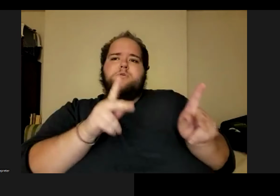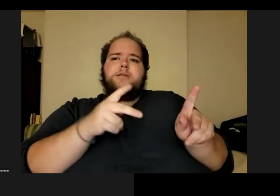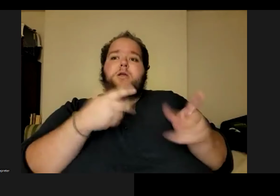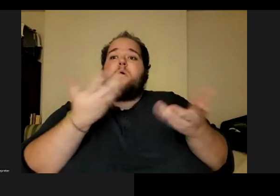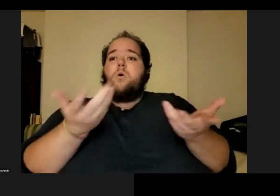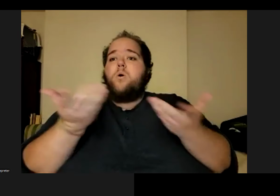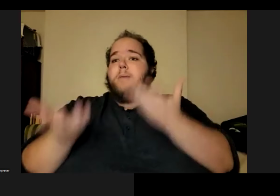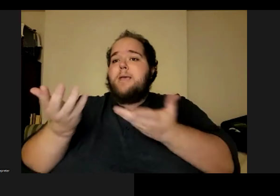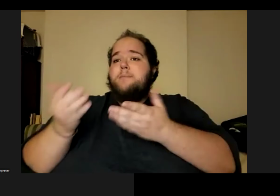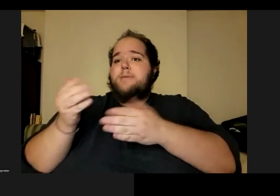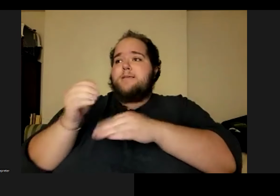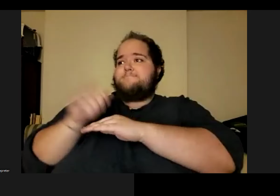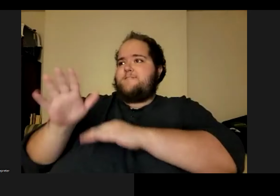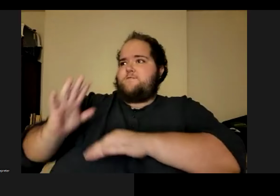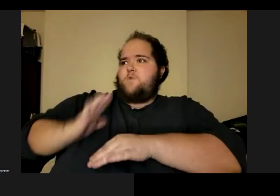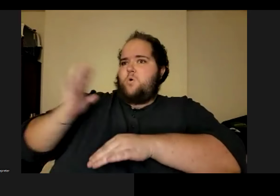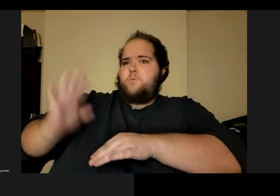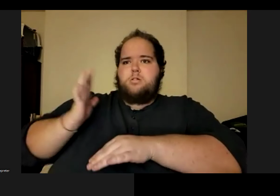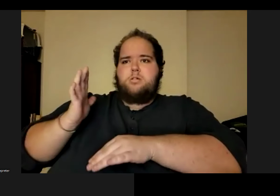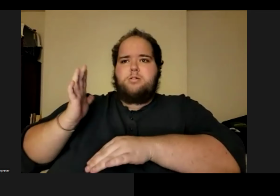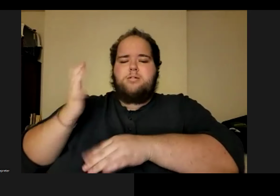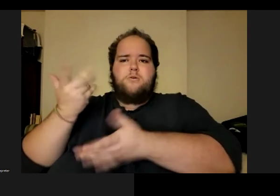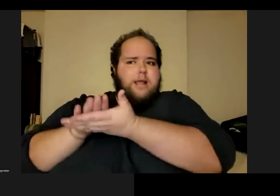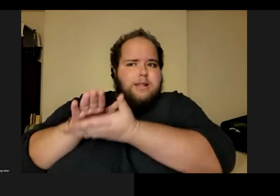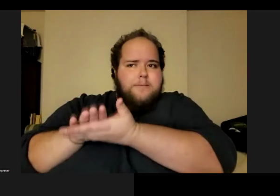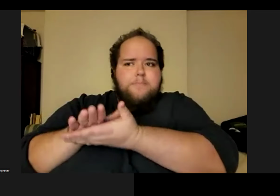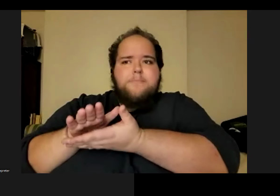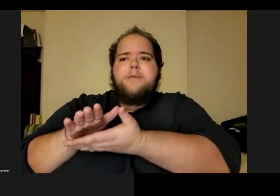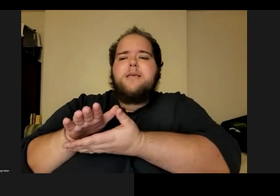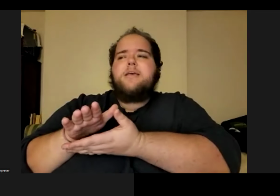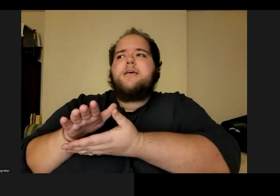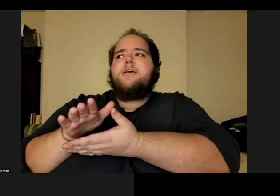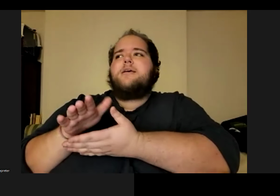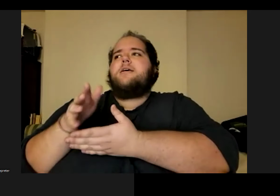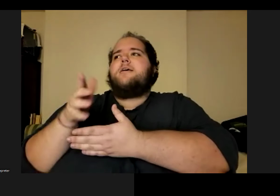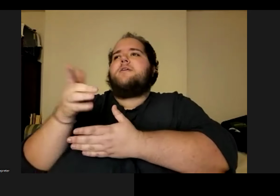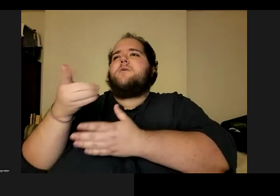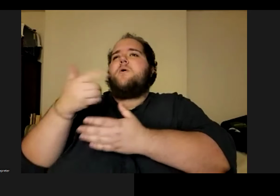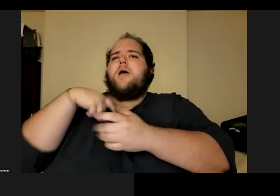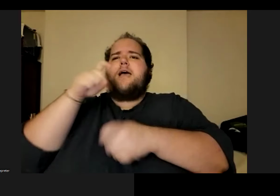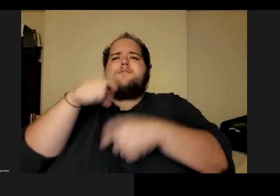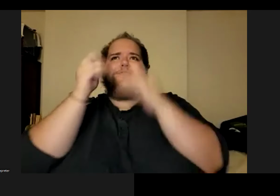really formal or like maybe in academia So how and what you talk about